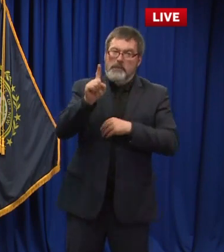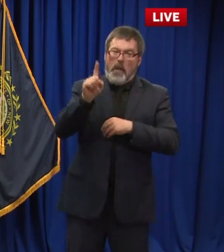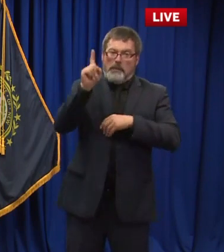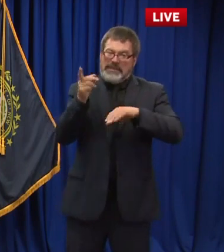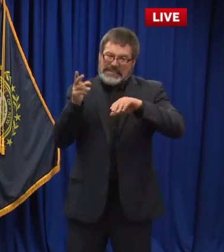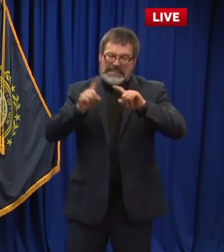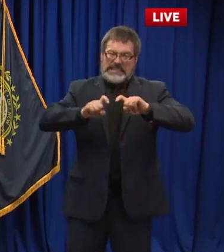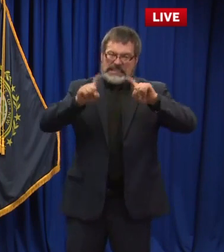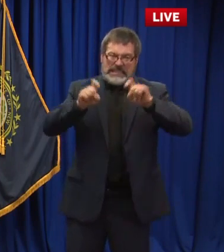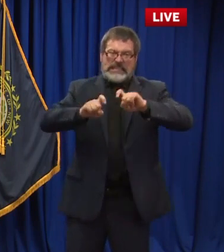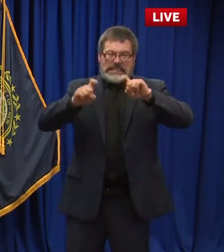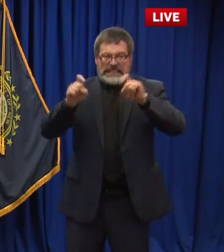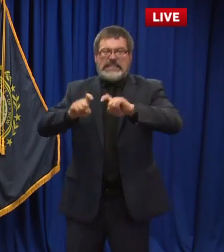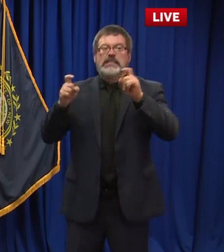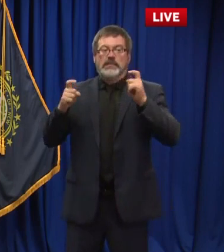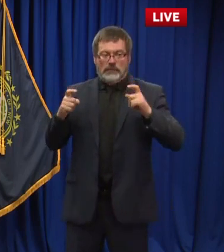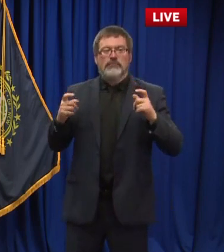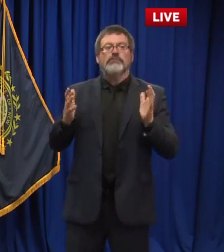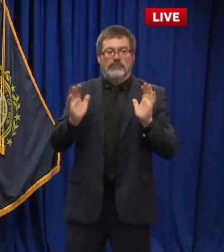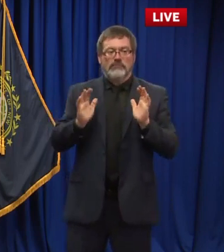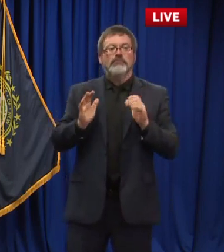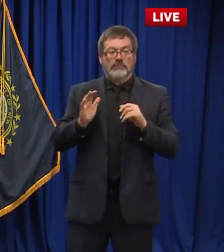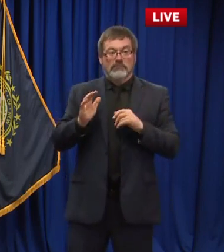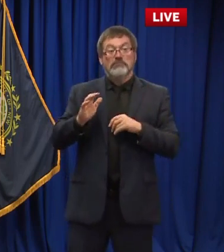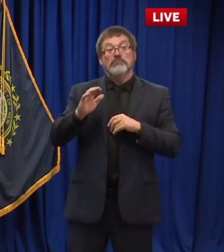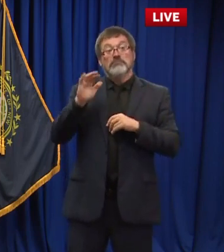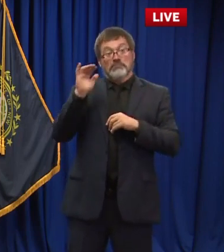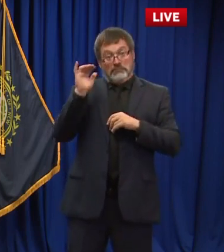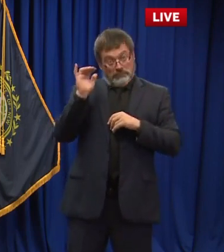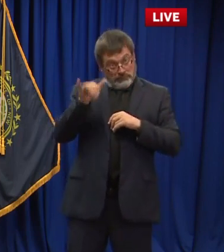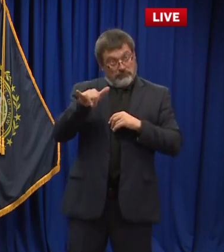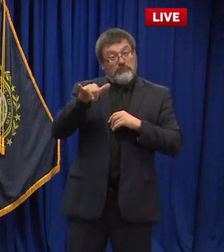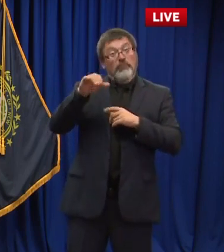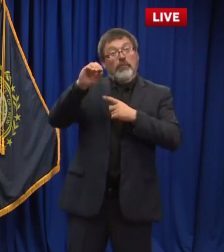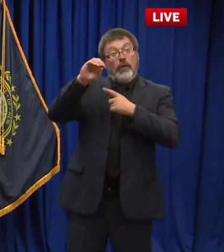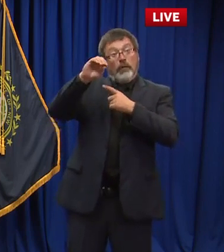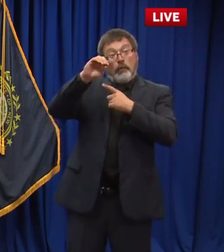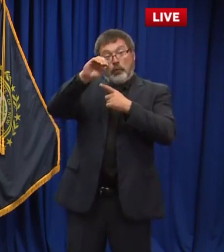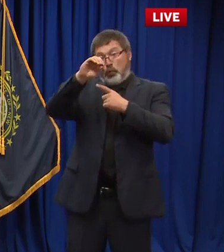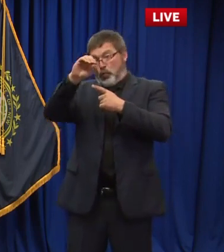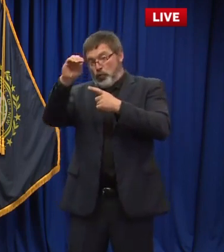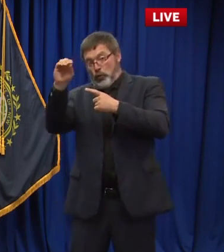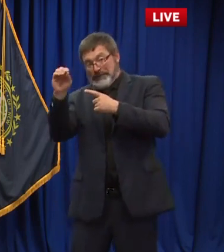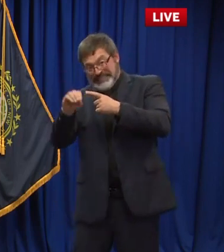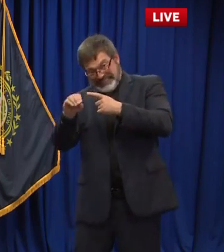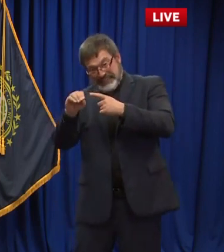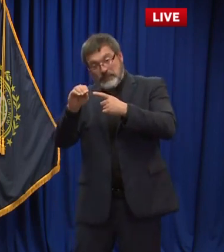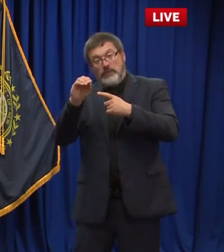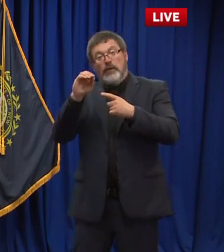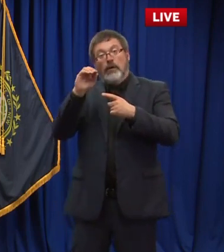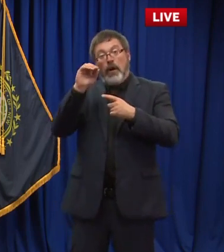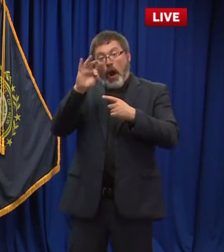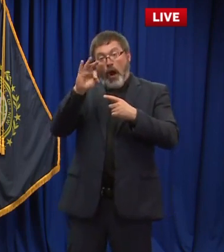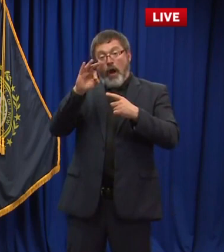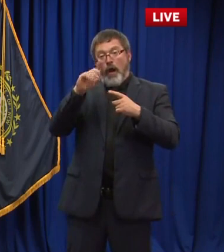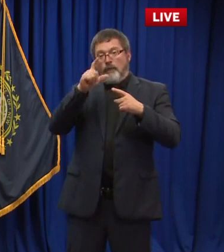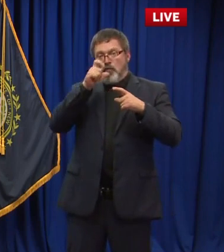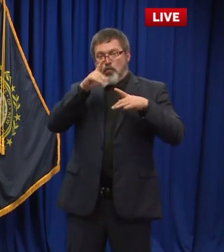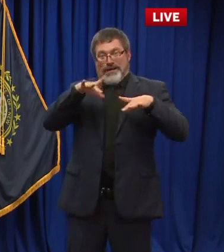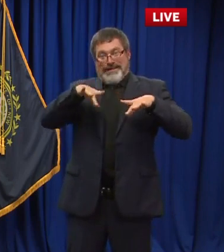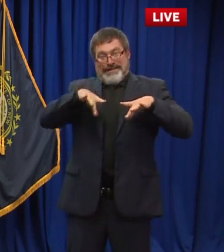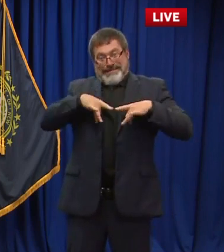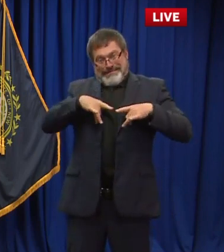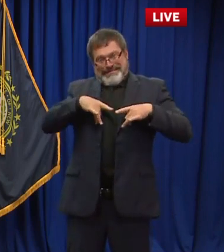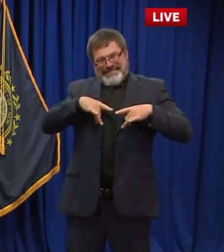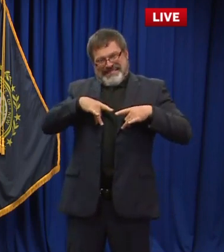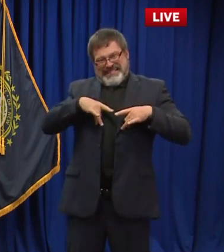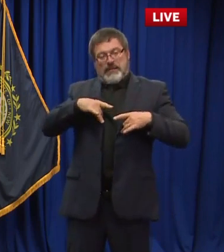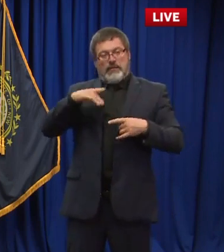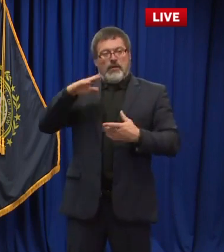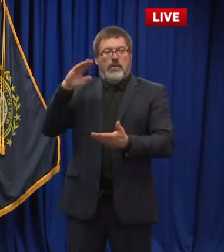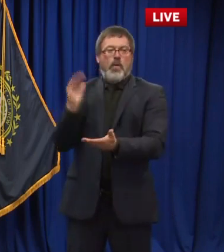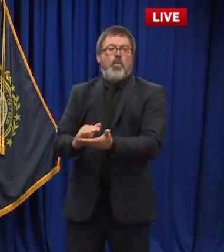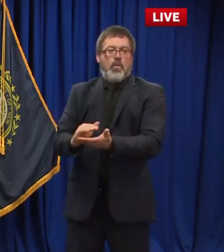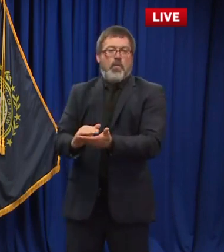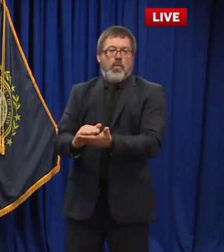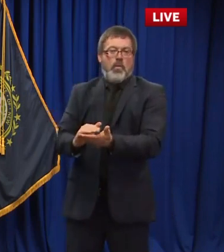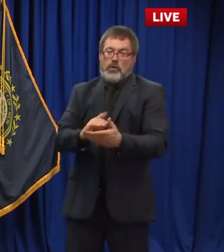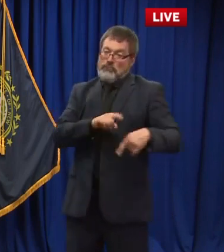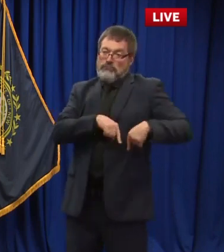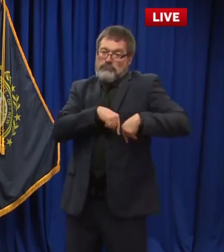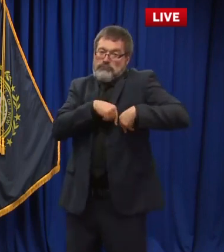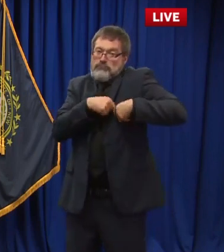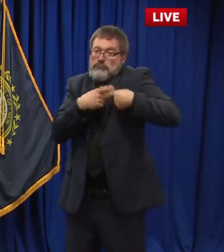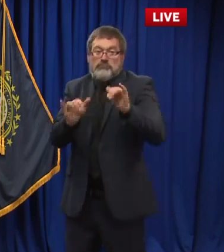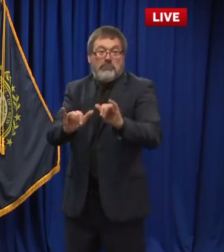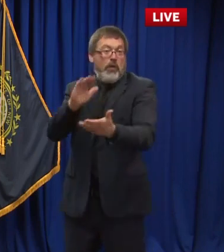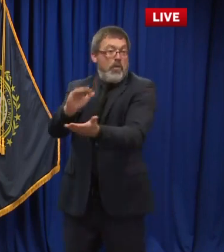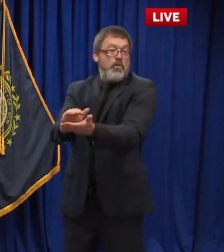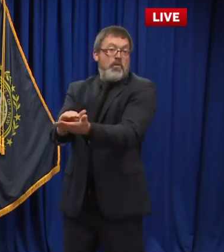WE WILL CONTINUE TO PROVIDE ACCURATE AND UPDATED INFORMATION THE TESTING DATA SHOWS A LOW PERCENTAGE OF POSITIVITY FOR OUR PCR-BASED TEST, WHICH IS GOOD NEWS.